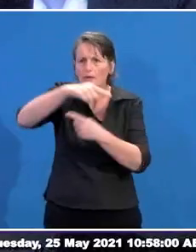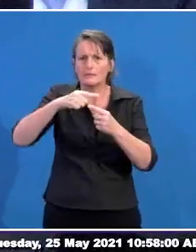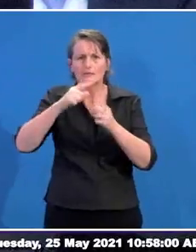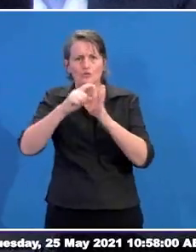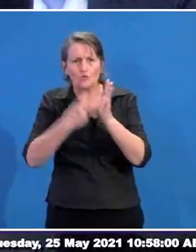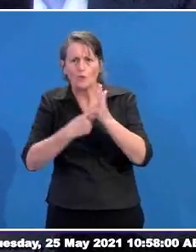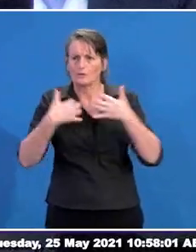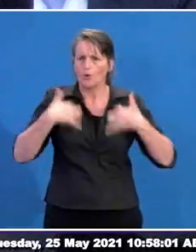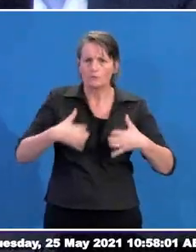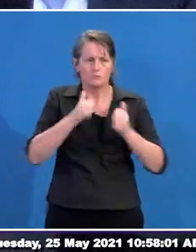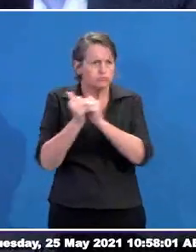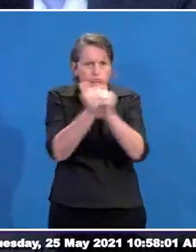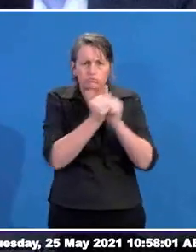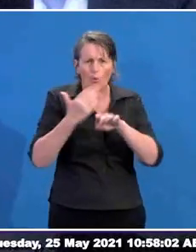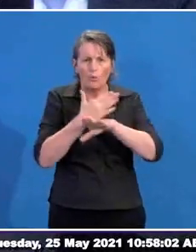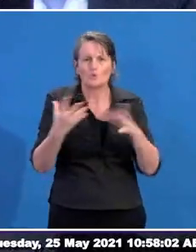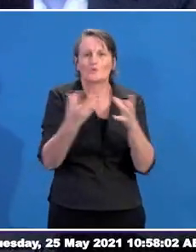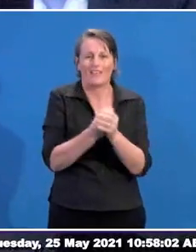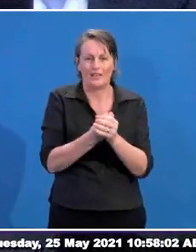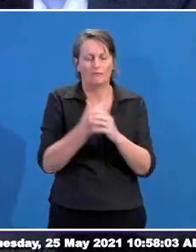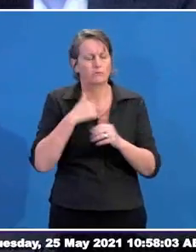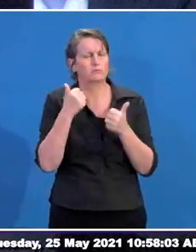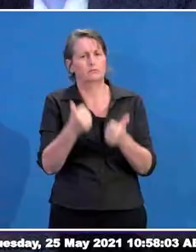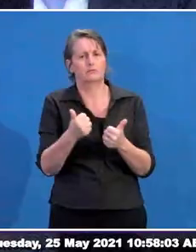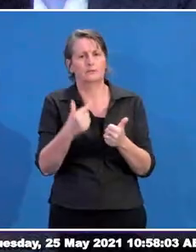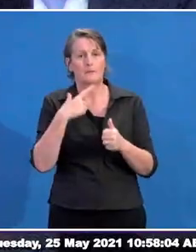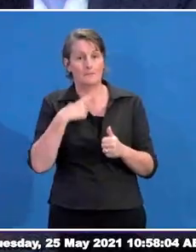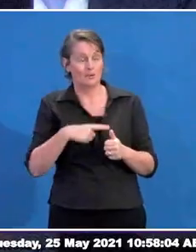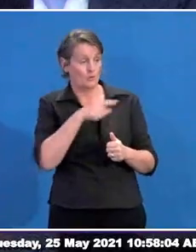because the logistics involved in getting Melissa to the hospital